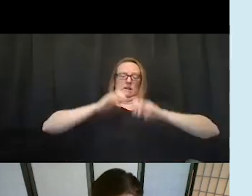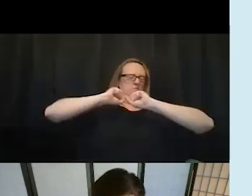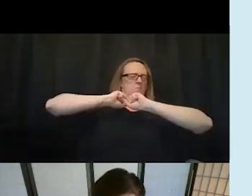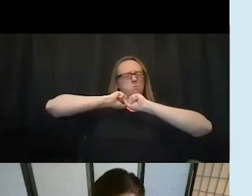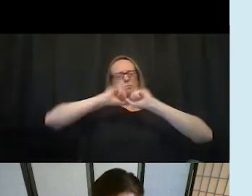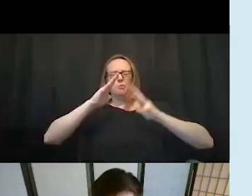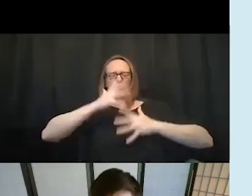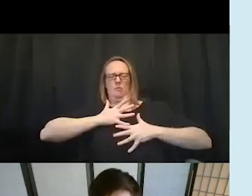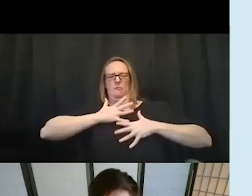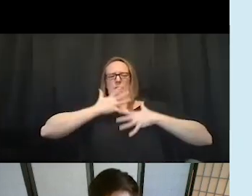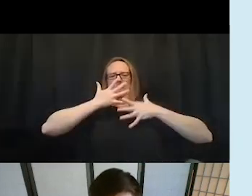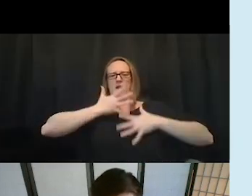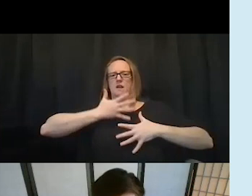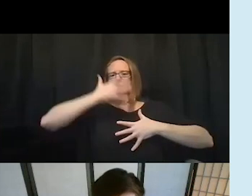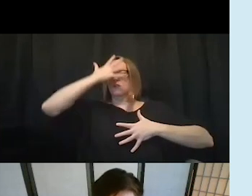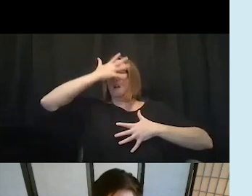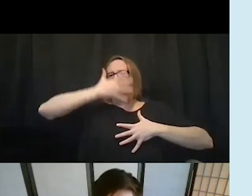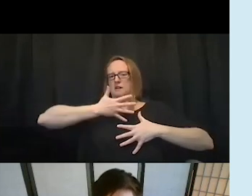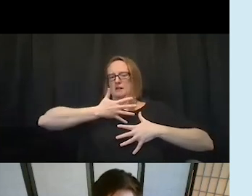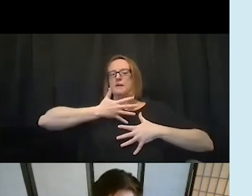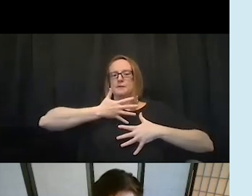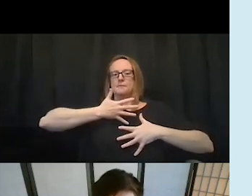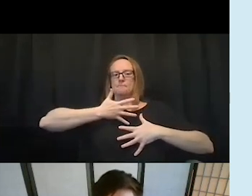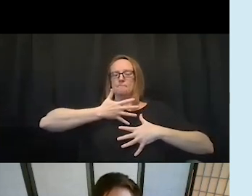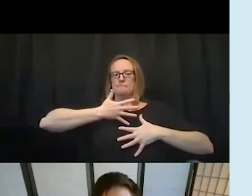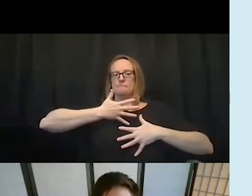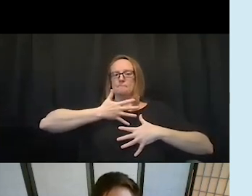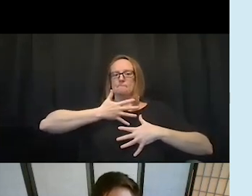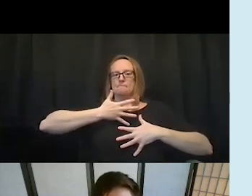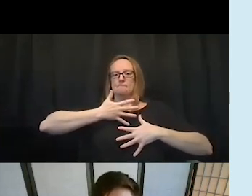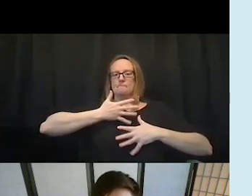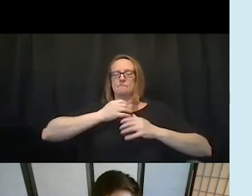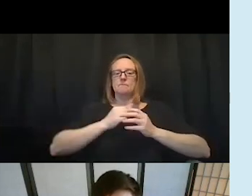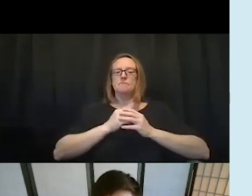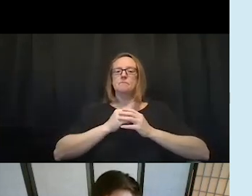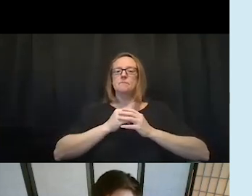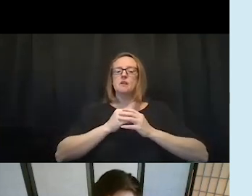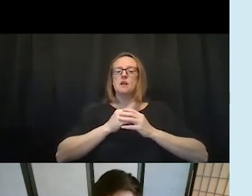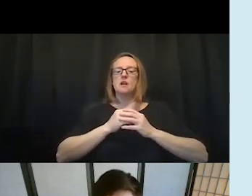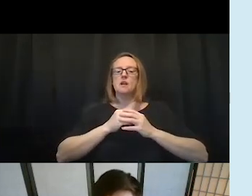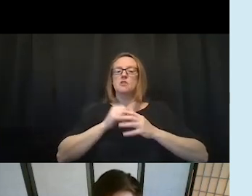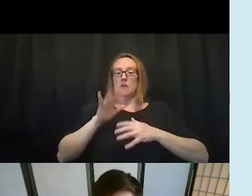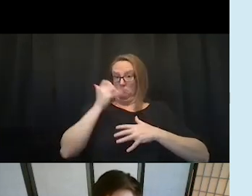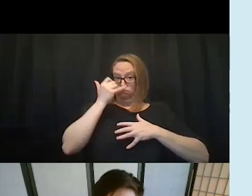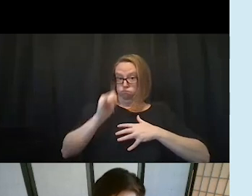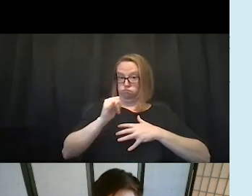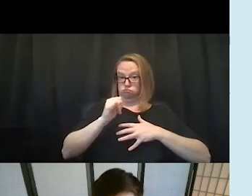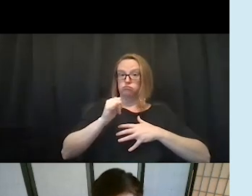the chest and a lot in the kind of center of the body and that is the yellow is the intensity of a